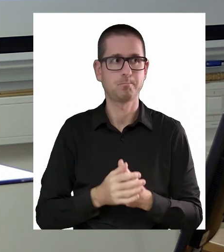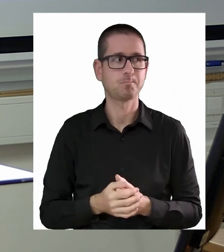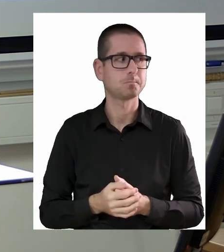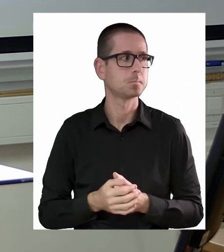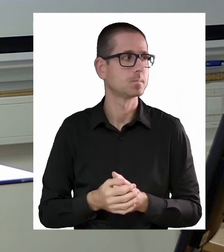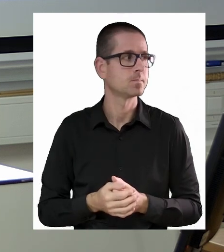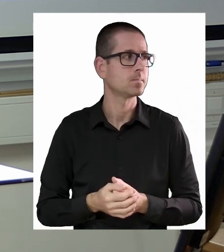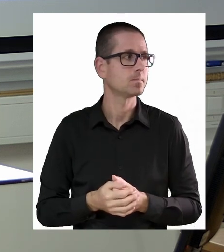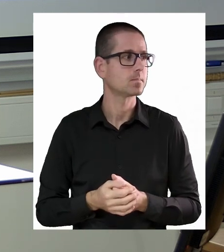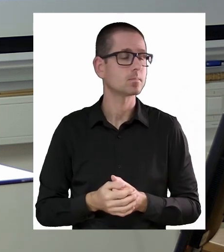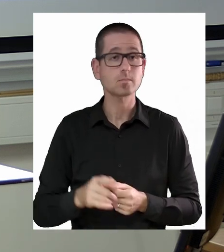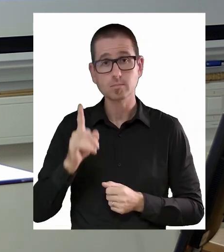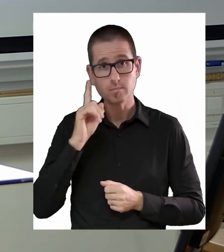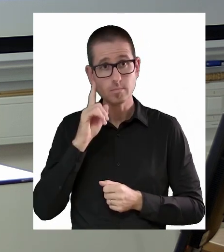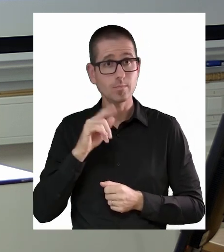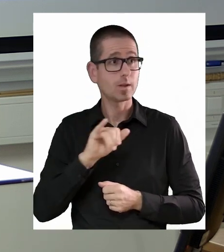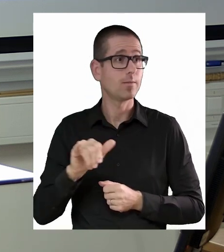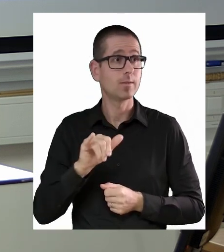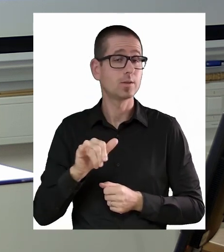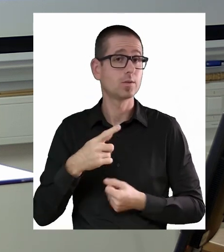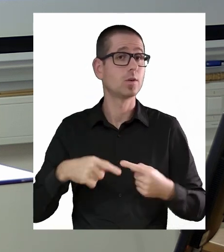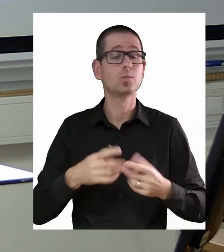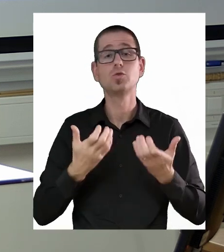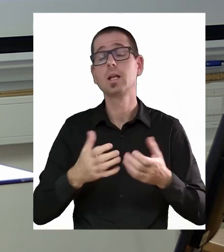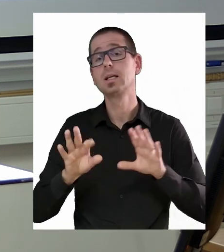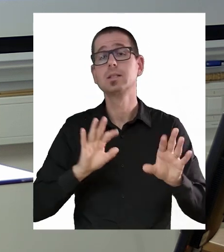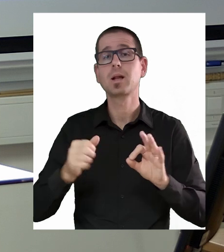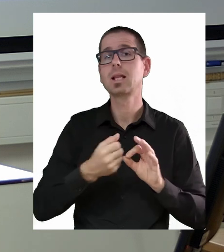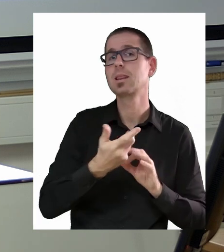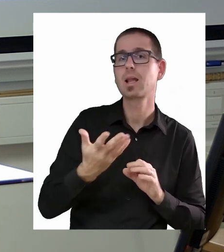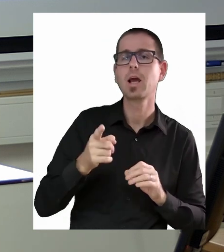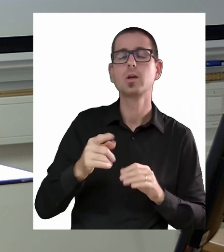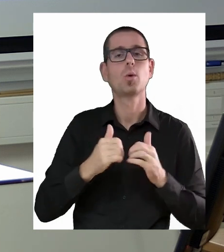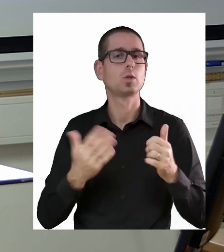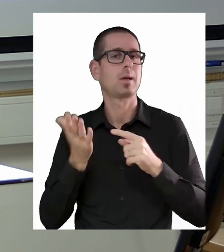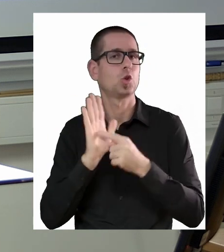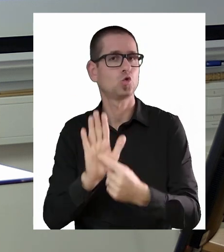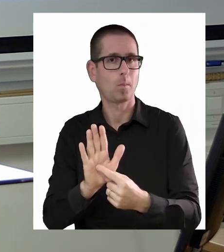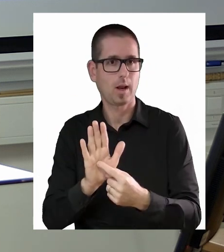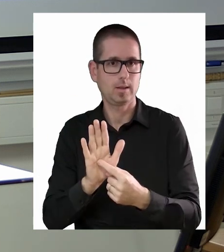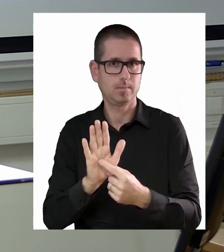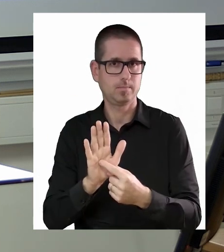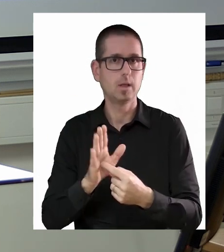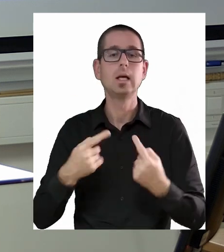But we always want to choose a few that stand out that we could present,